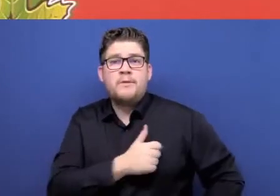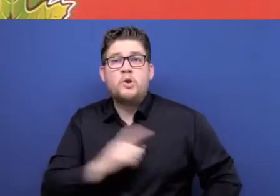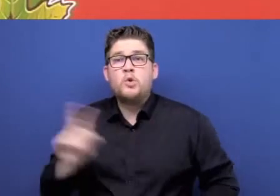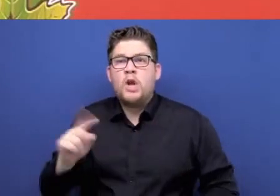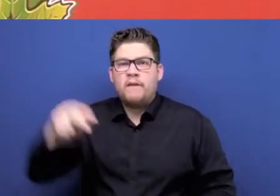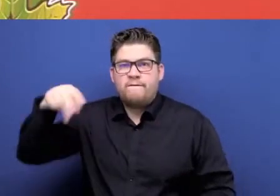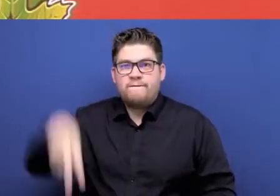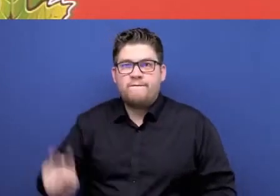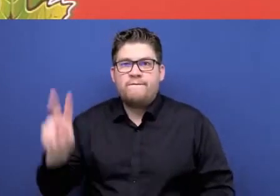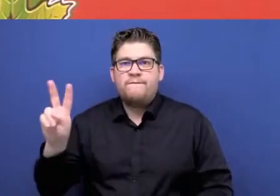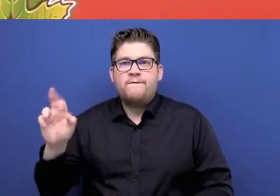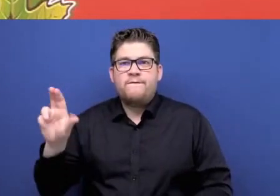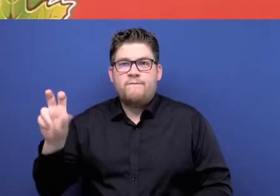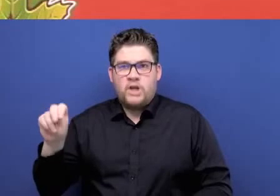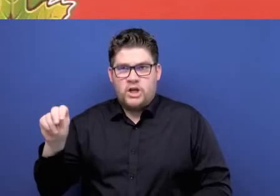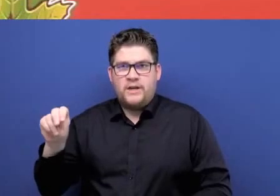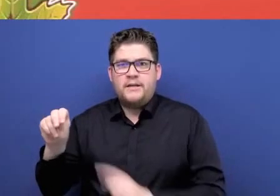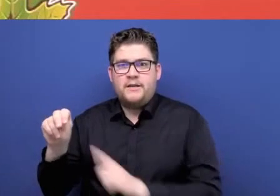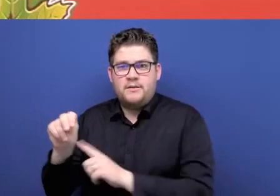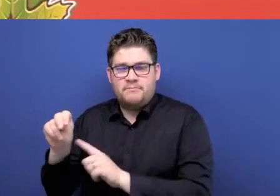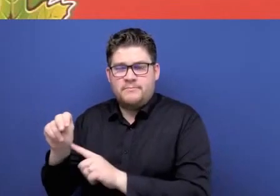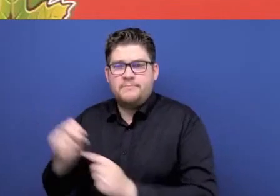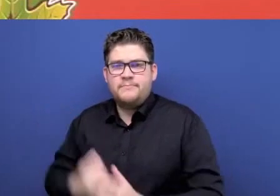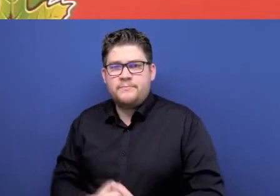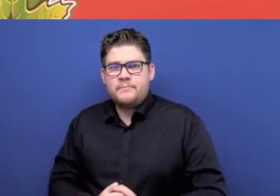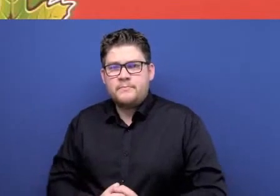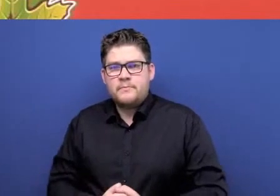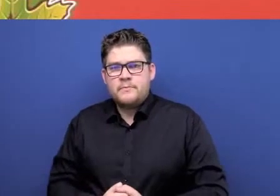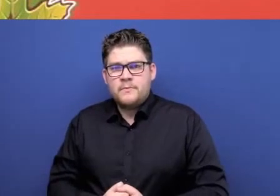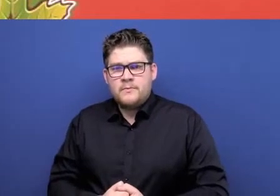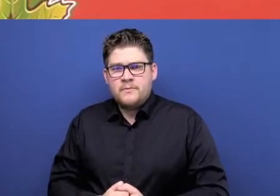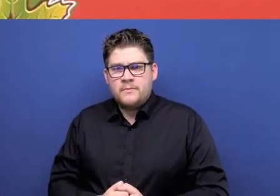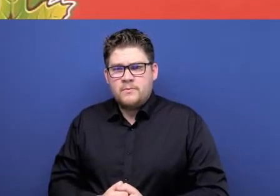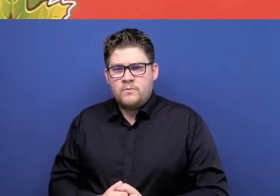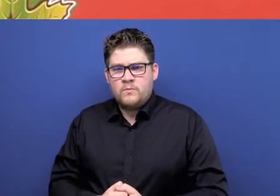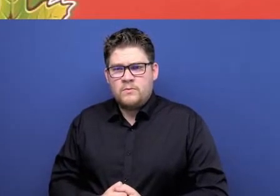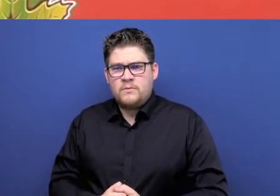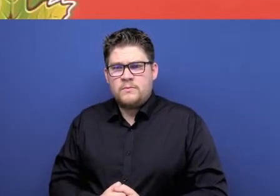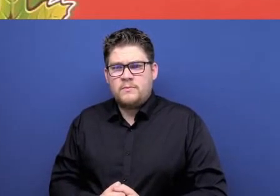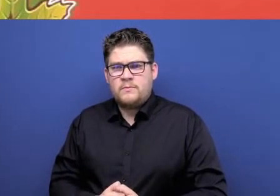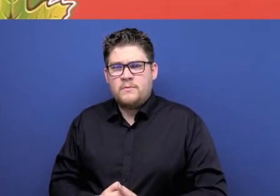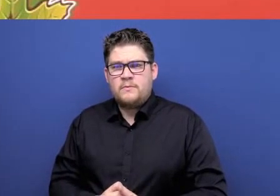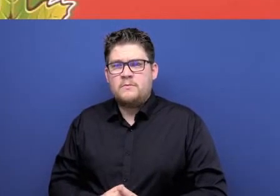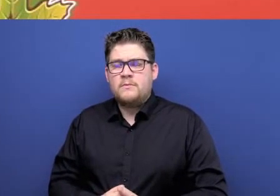one will be on which fires are